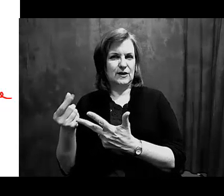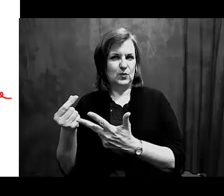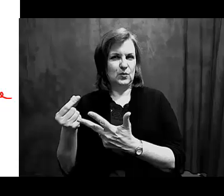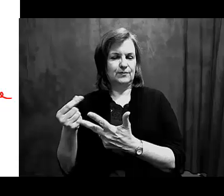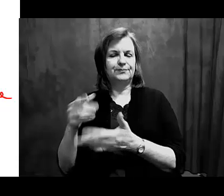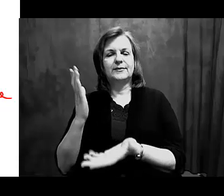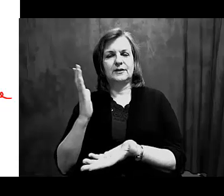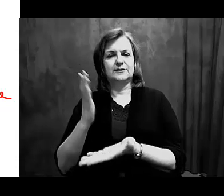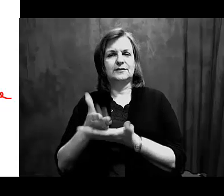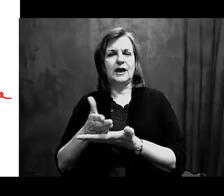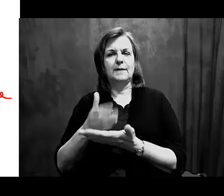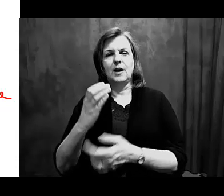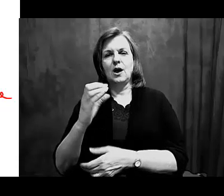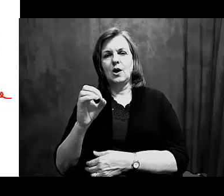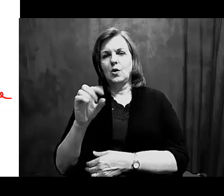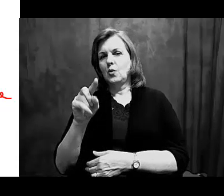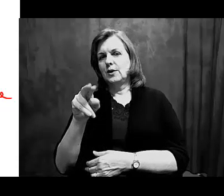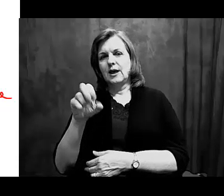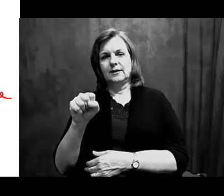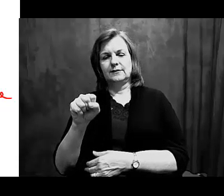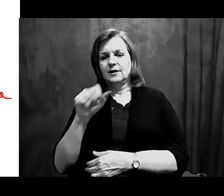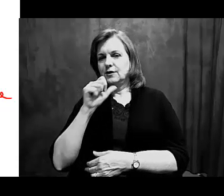they are known as stop codons